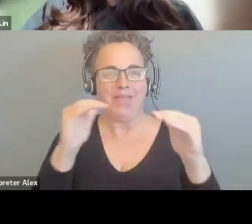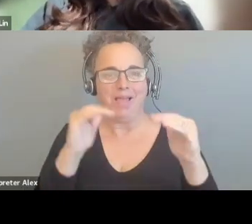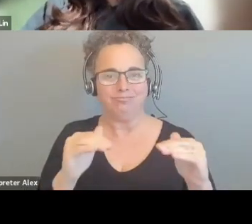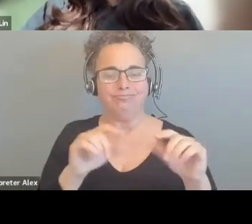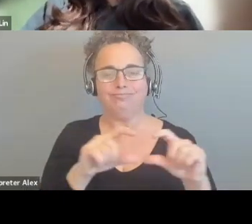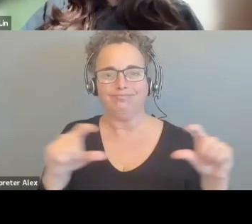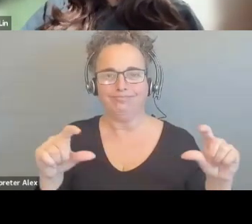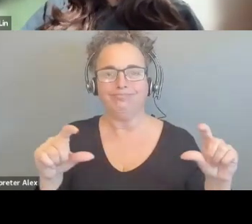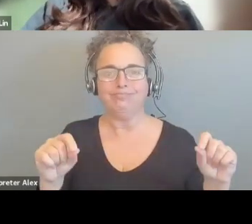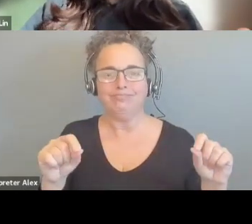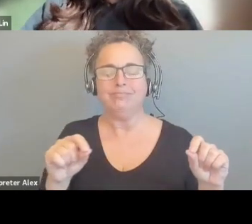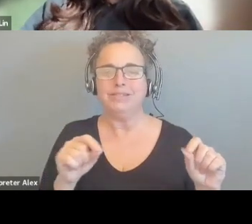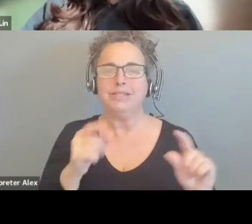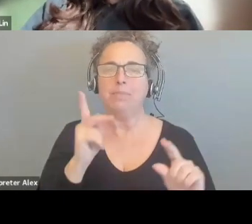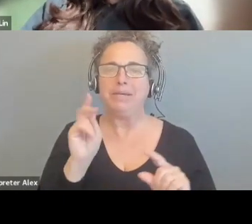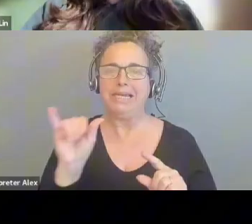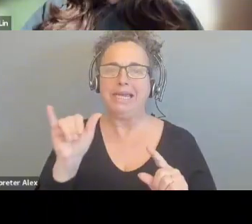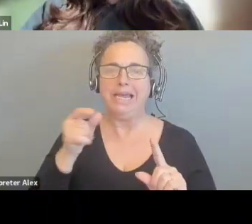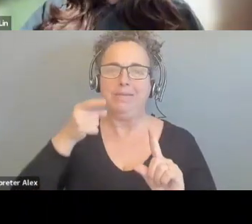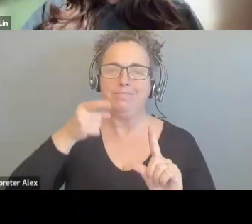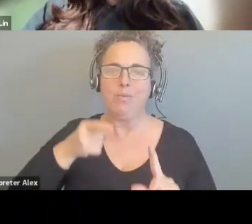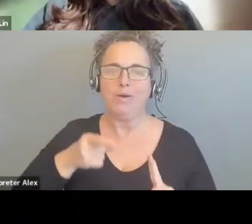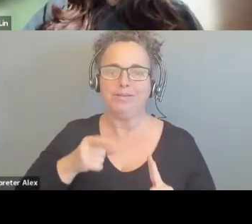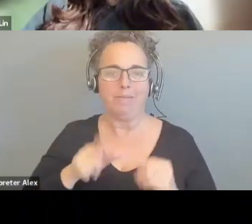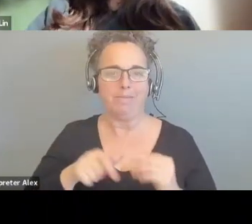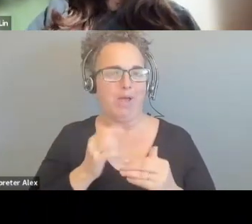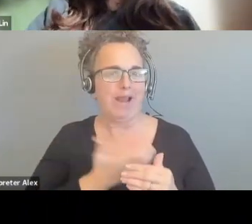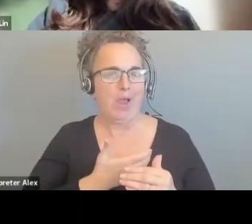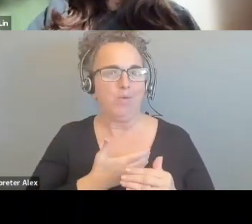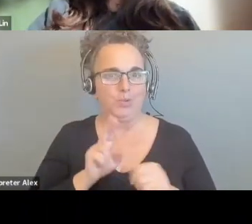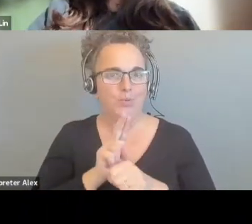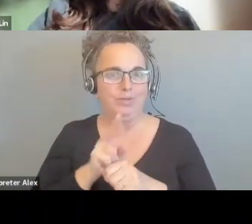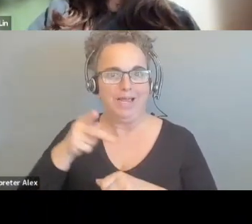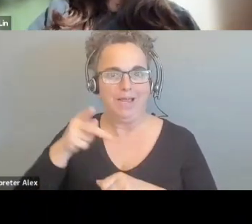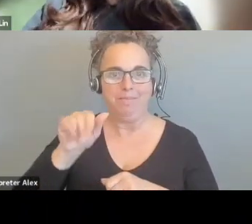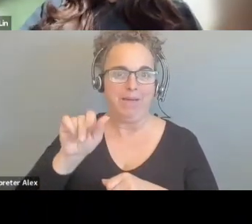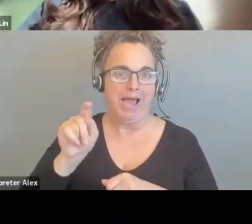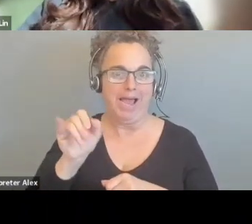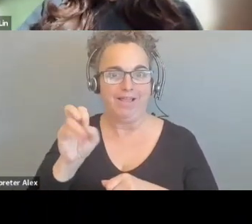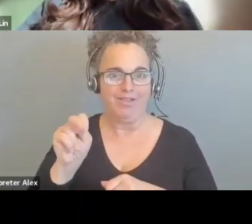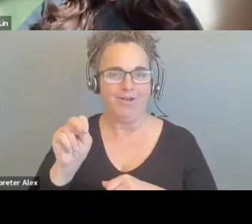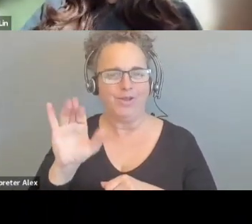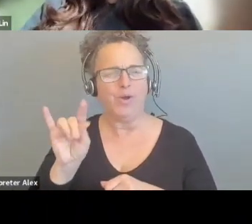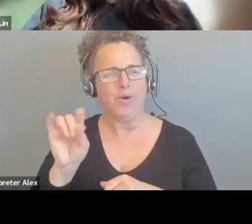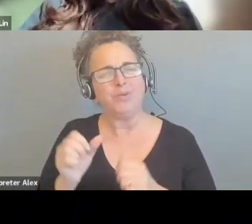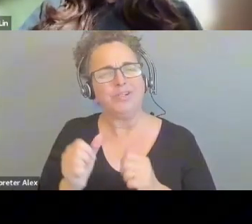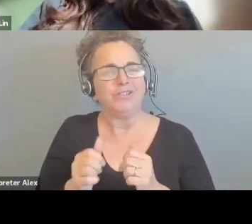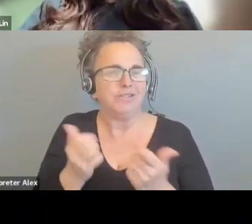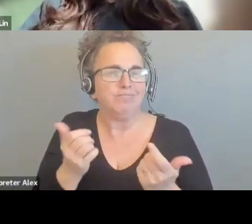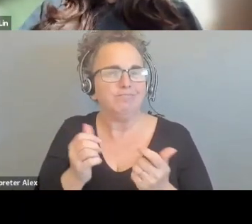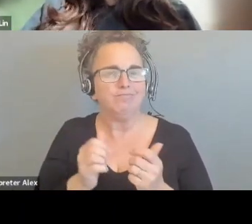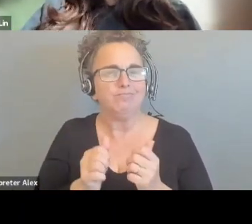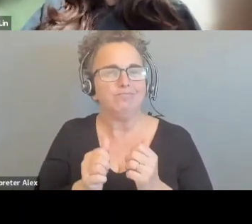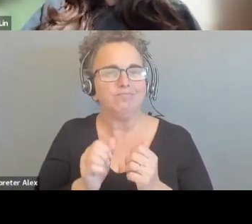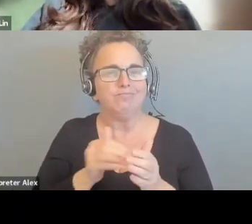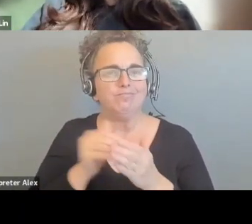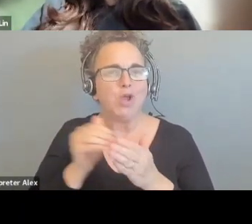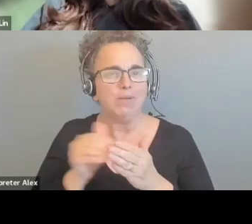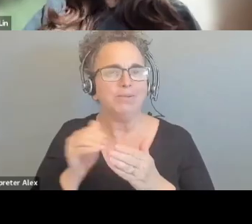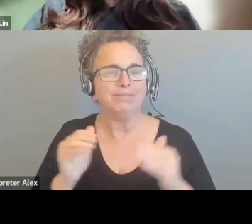tactile coding blocks in the form of Python code, which is pretty relevant. And then the next is Our Products page where you can explore